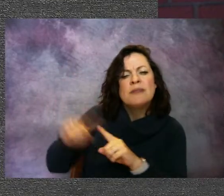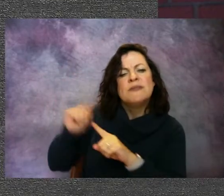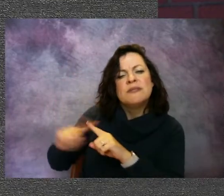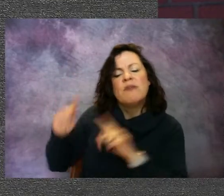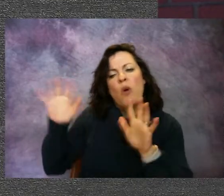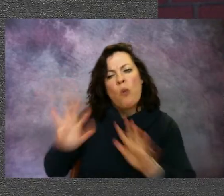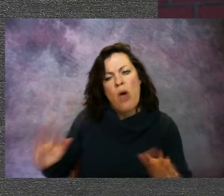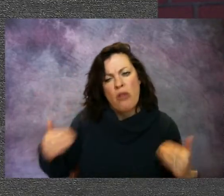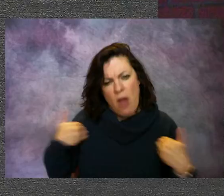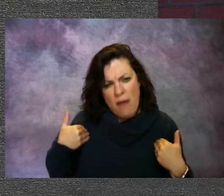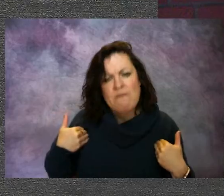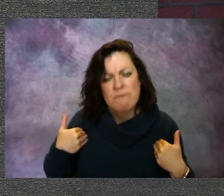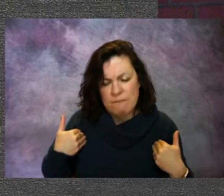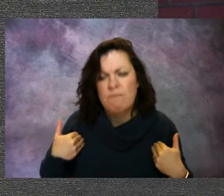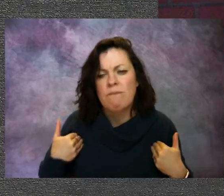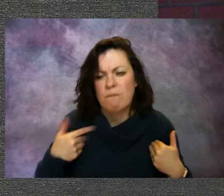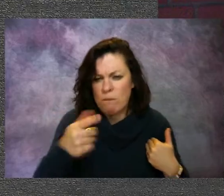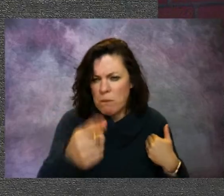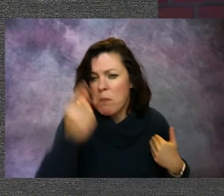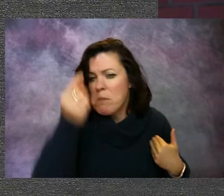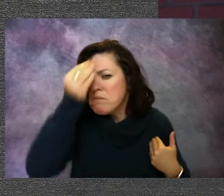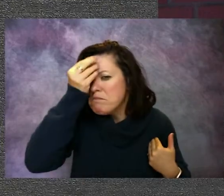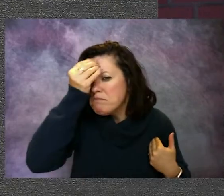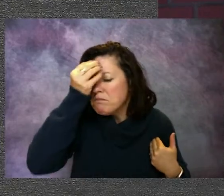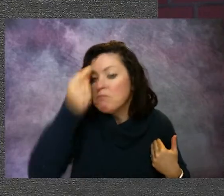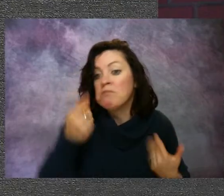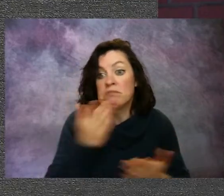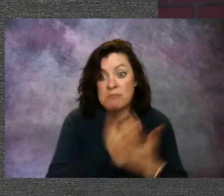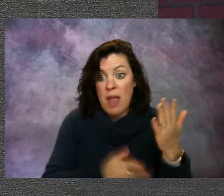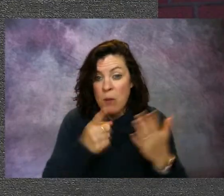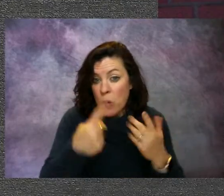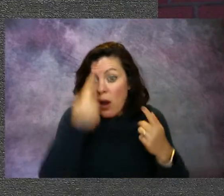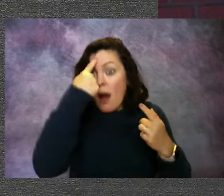Can you think of a few? We're gonna talk about some today,